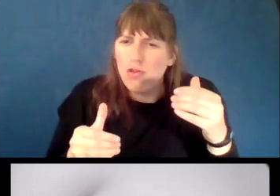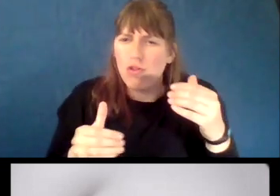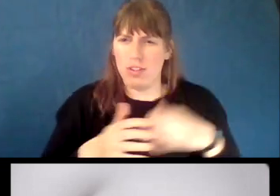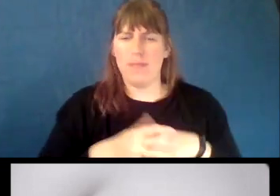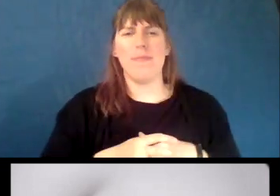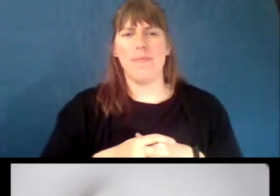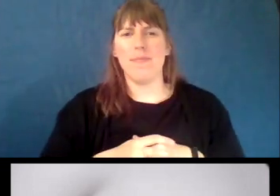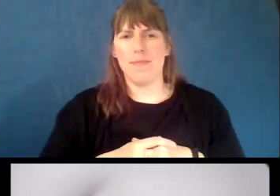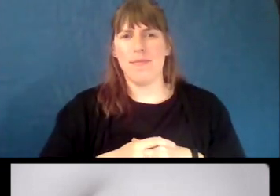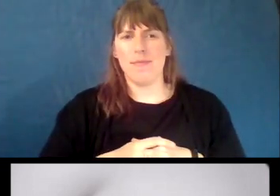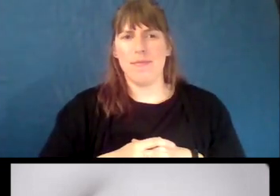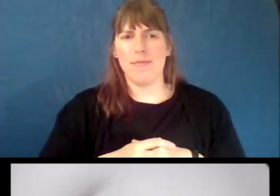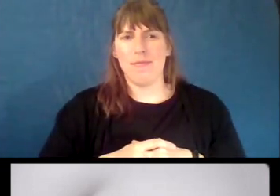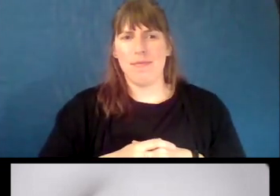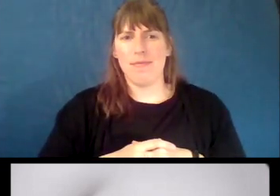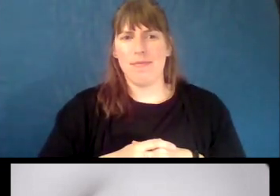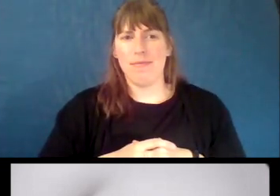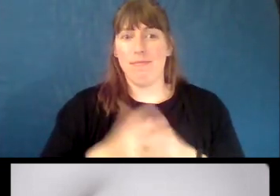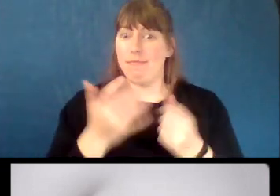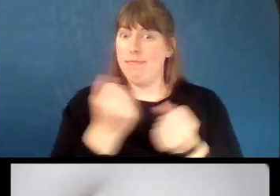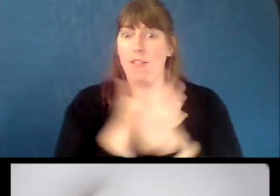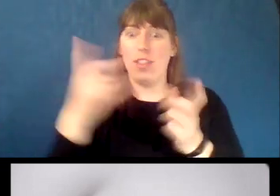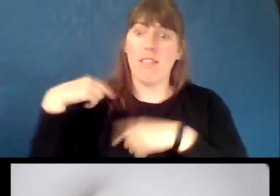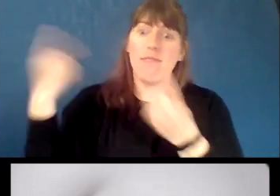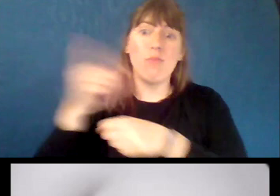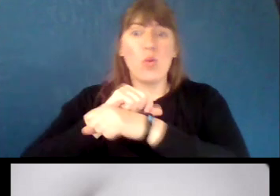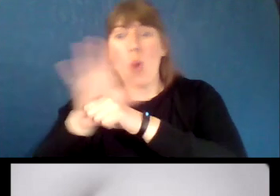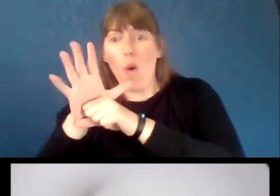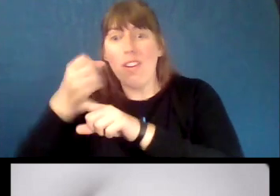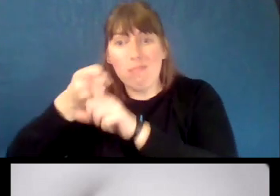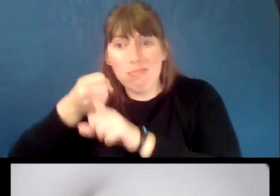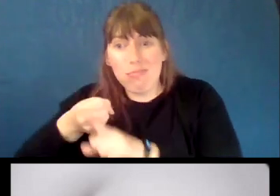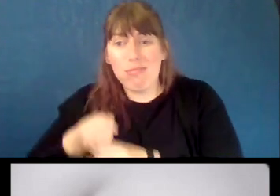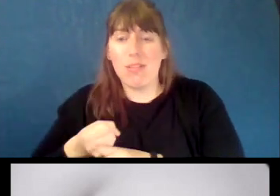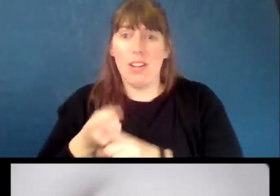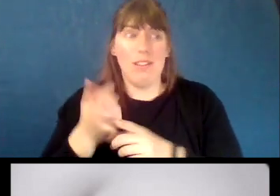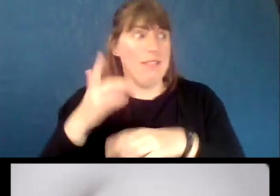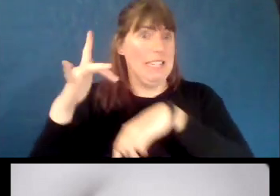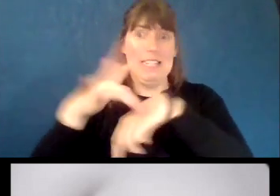Because with everything that has been happening with COVID, the scarcity of touch and the scarcity